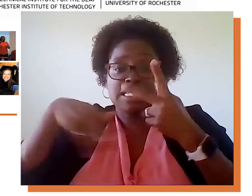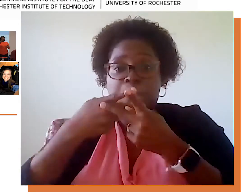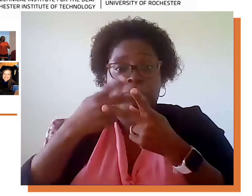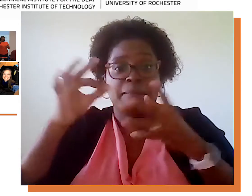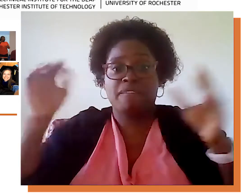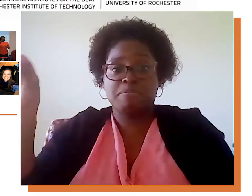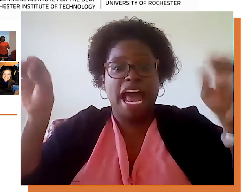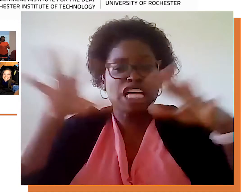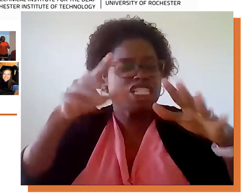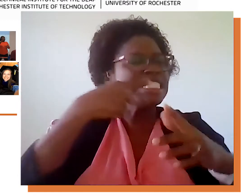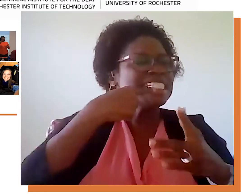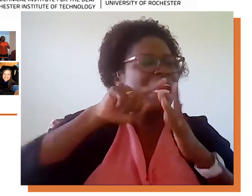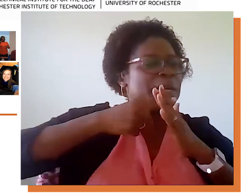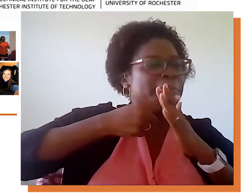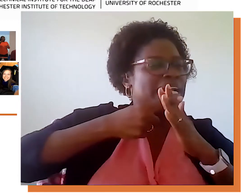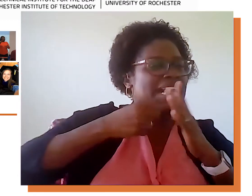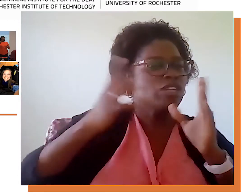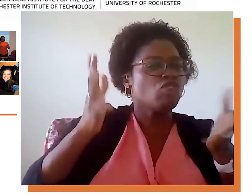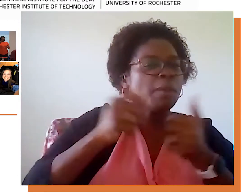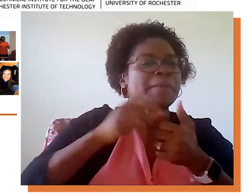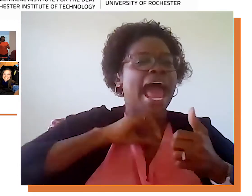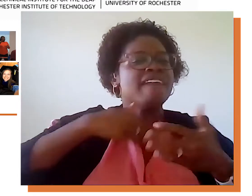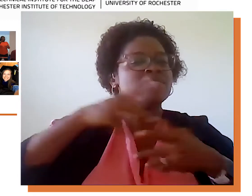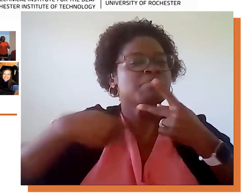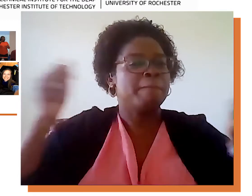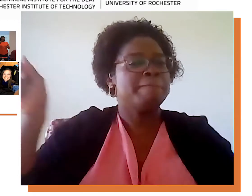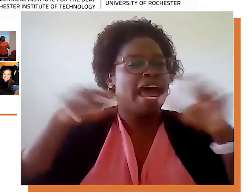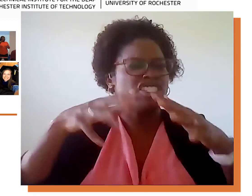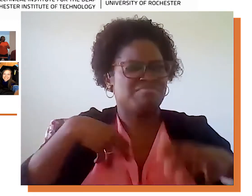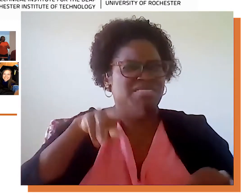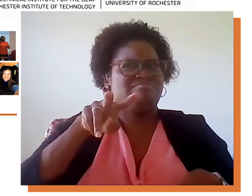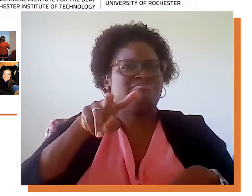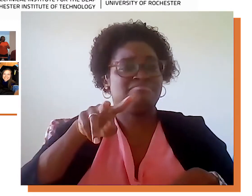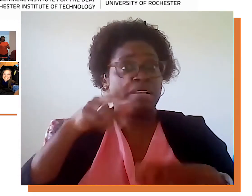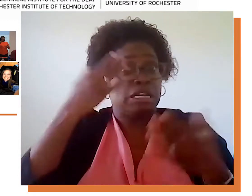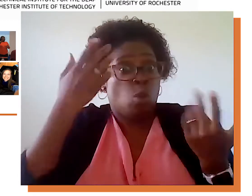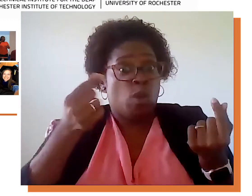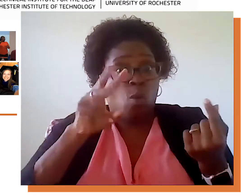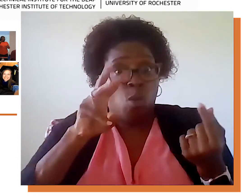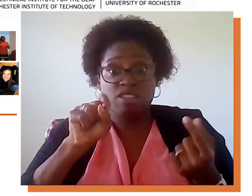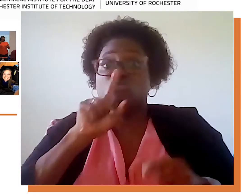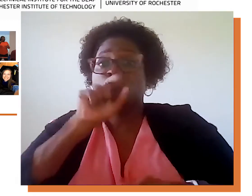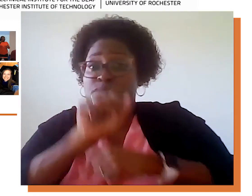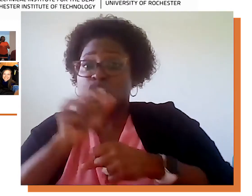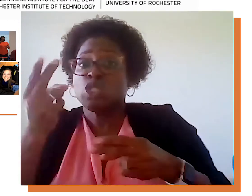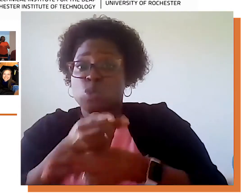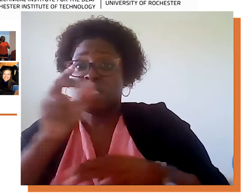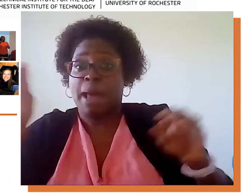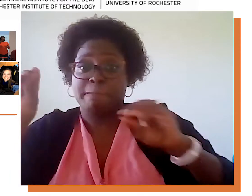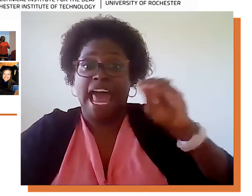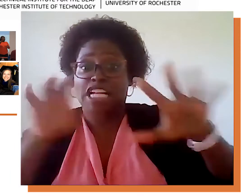and somehow, magically, she made it happen. She told me, "I have some kind of magic." I don't know what it was exactly,